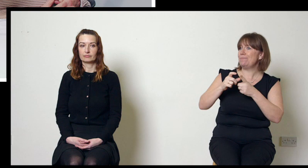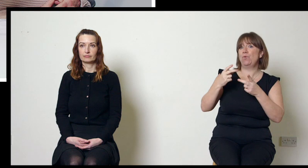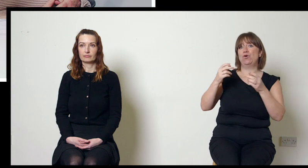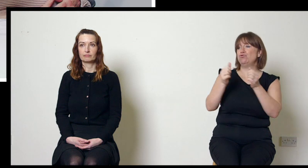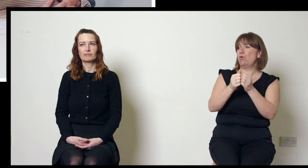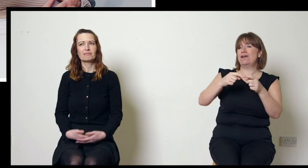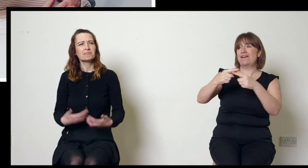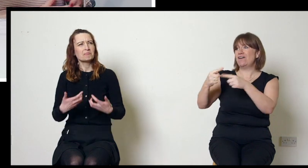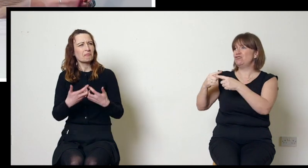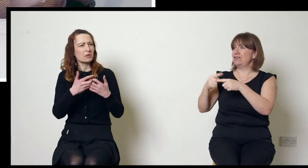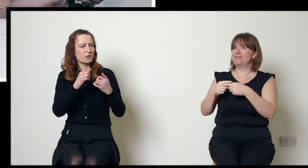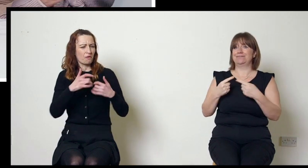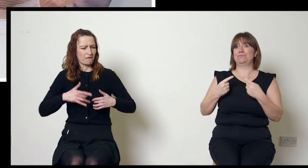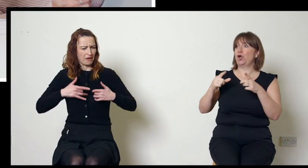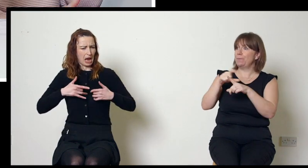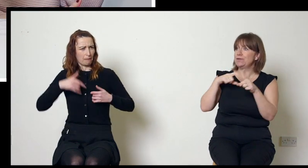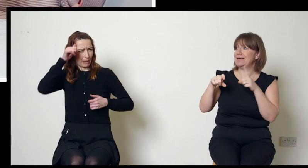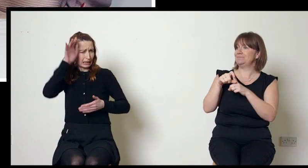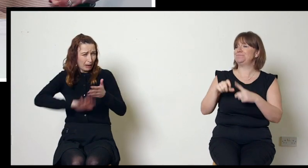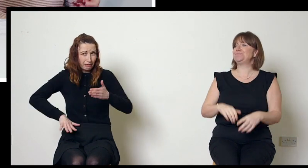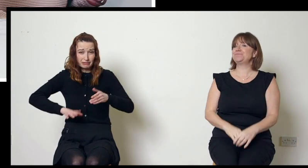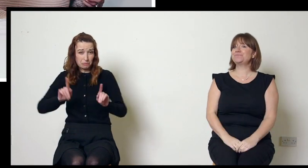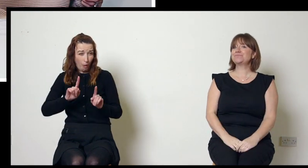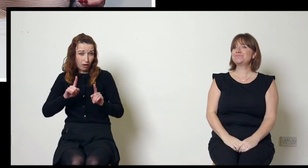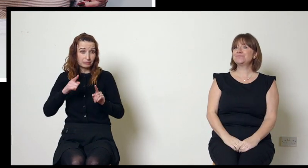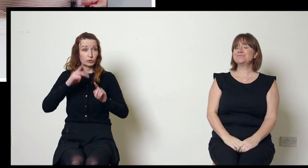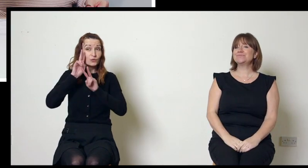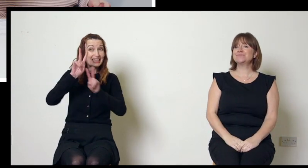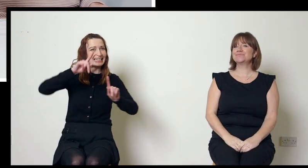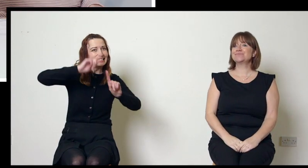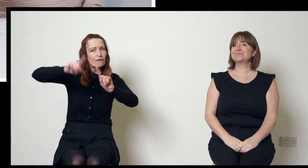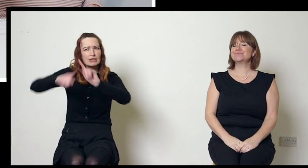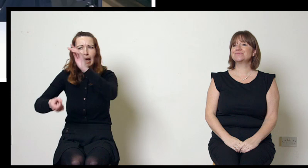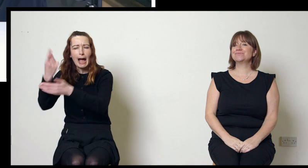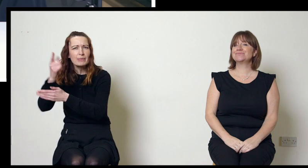Have you found the journey yet? Charley, what differences have you seen happen in the last 18 months?